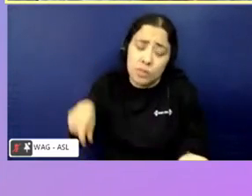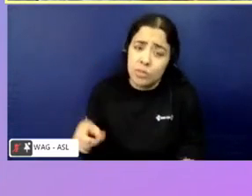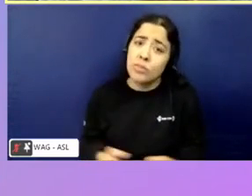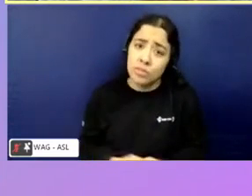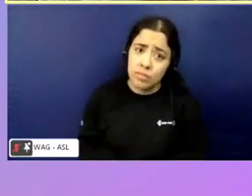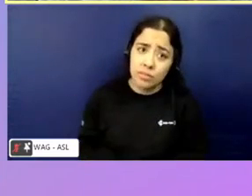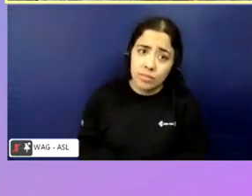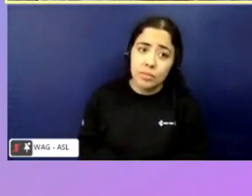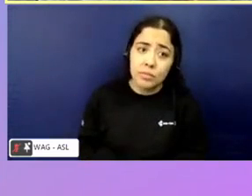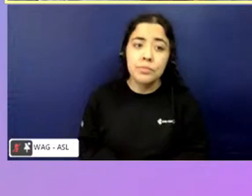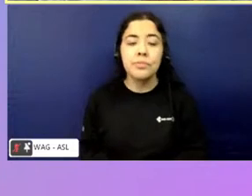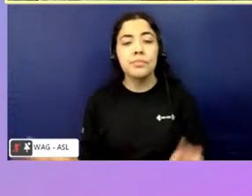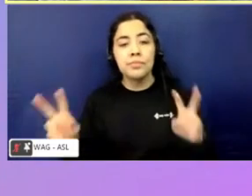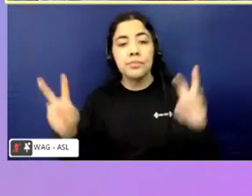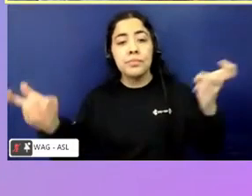creating a password." let's